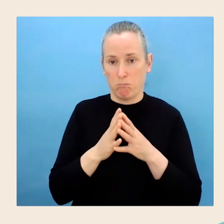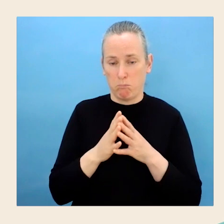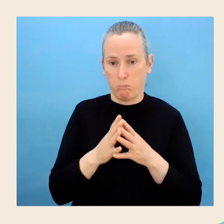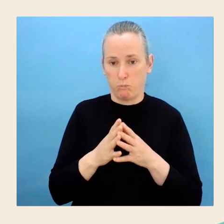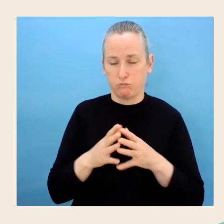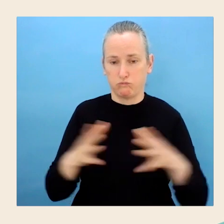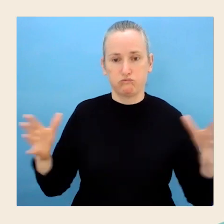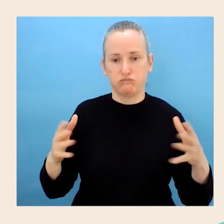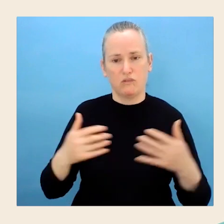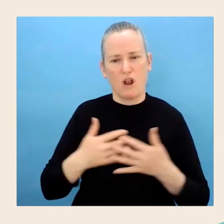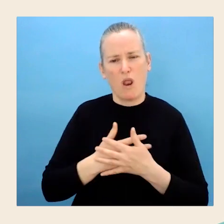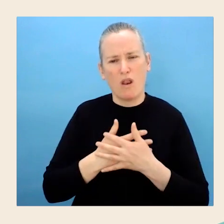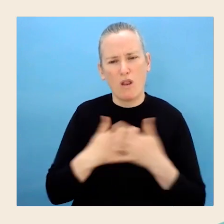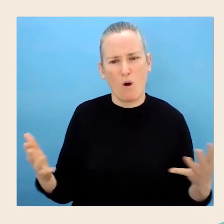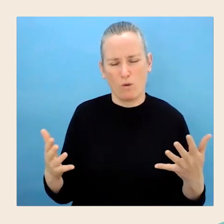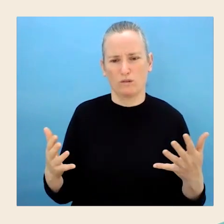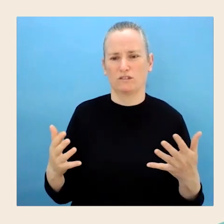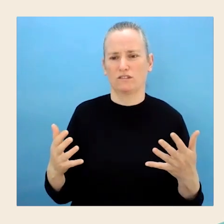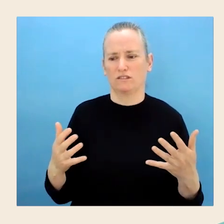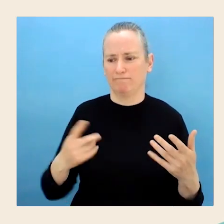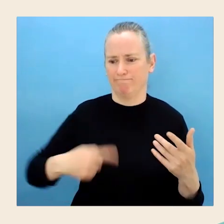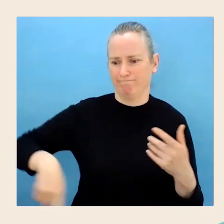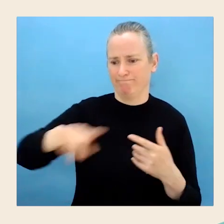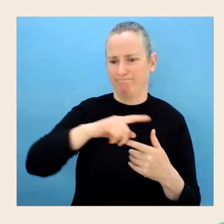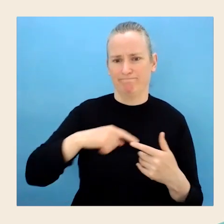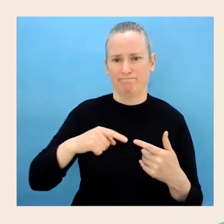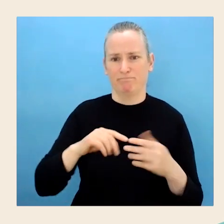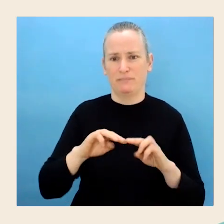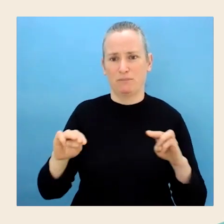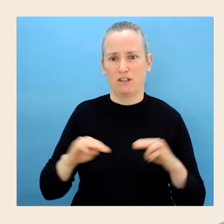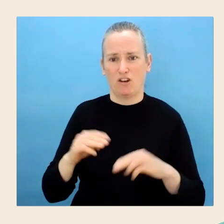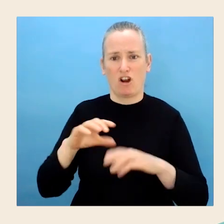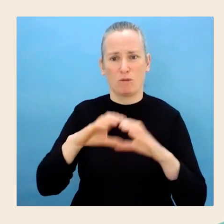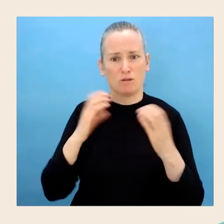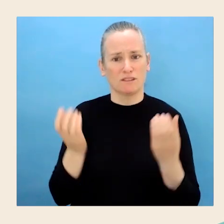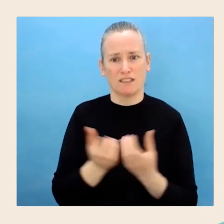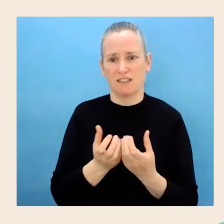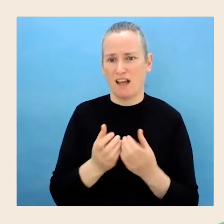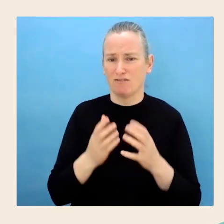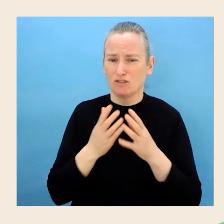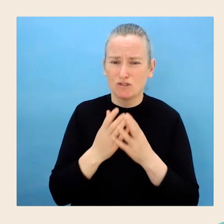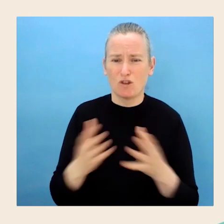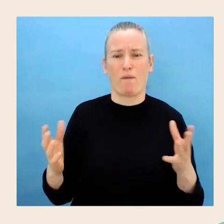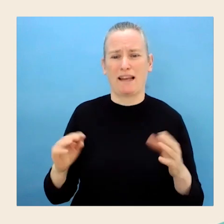within our particular communities that we're a part of. But I think we're made to feel like